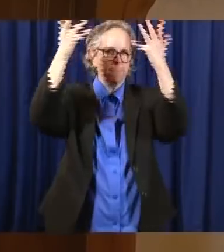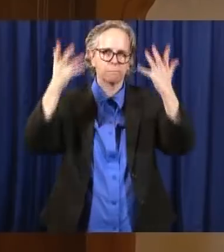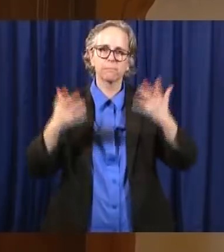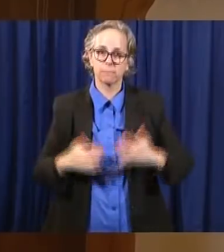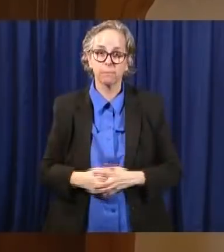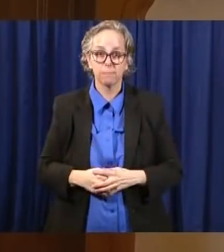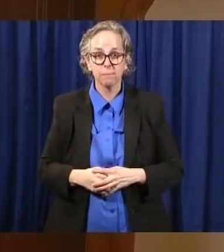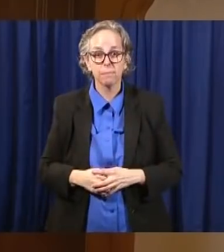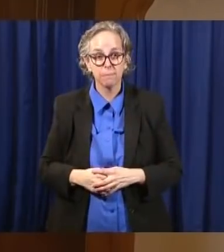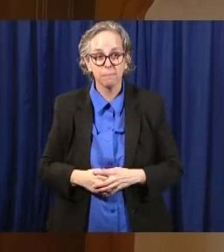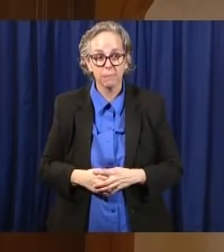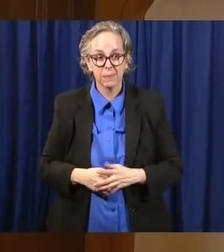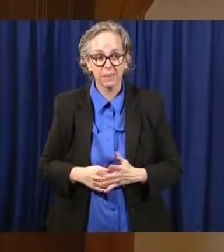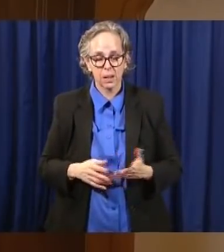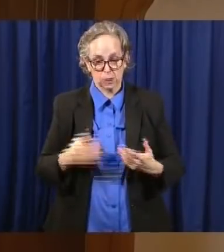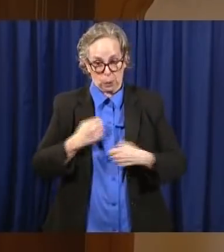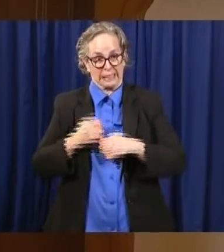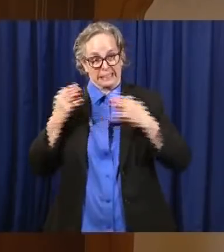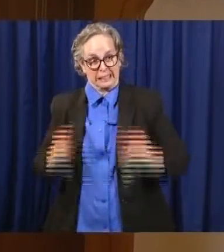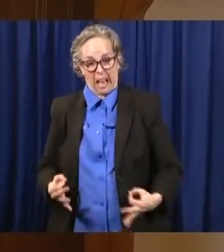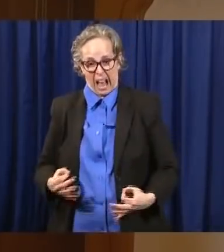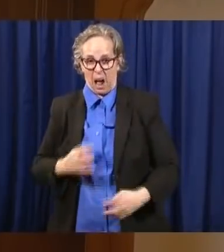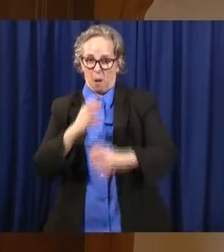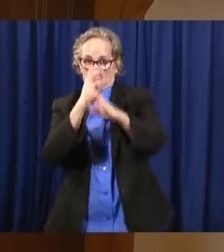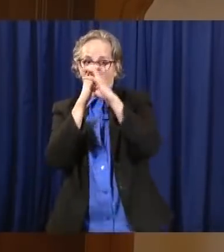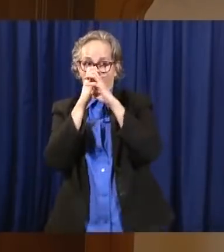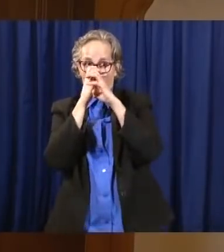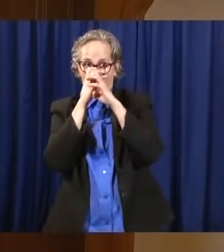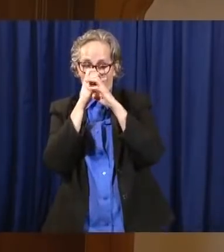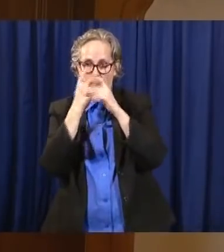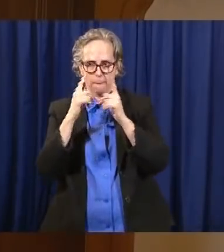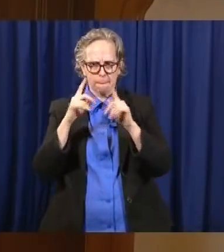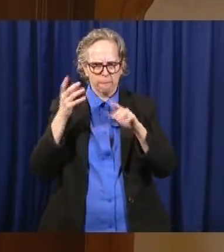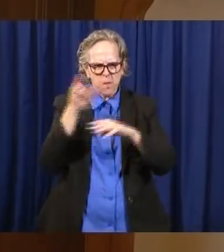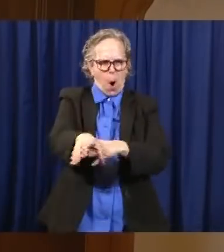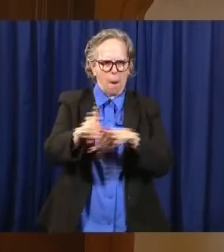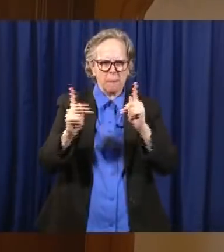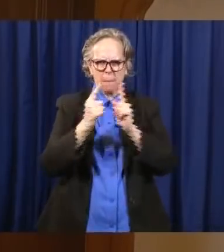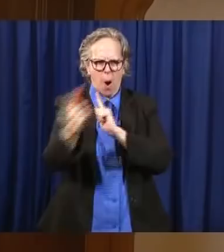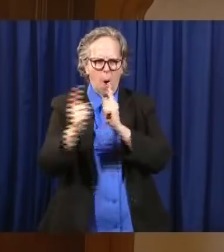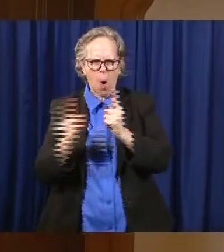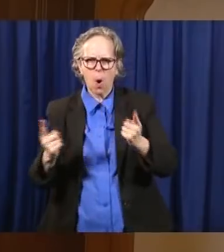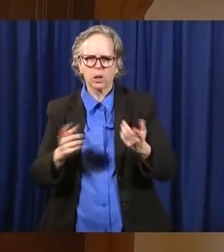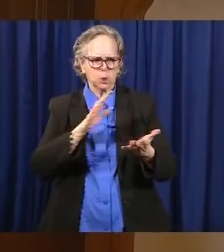EXACTLY WHERE WE WOULD BE. WE SAW THAT THERE WAS NO SOCIAL DISTANCING , YOUR CURVE WOULD LOOK LIKE THIS. IF YOU TAKE AGGRESSIVE MEASURES